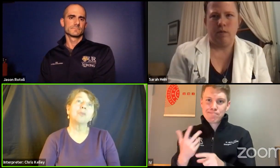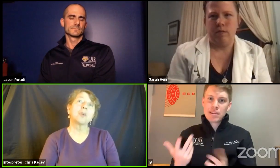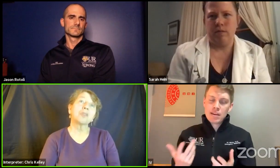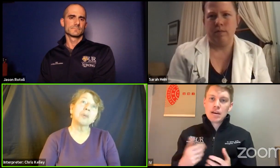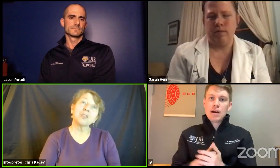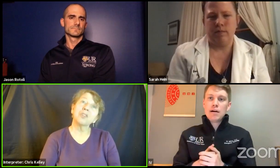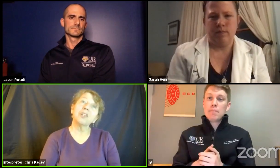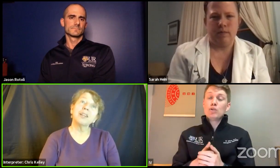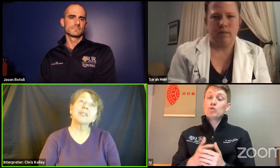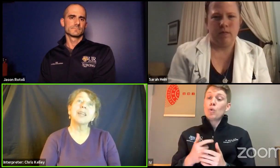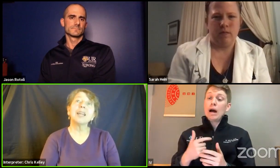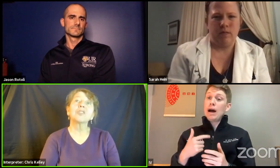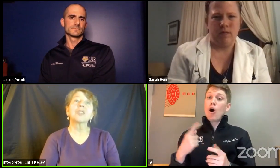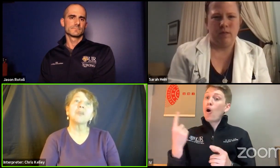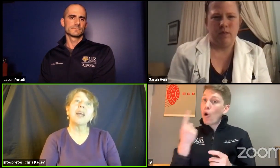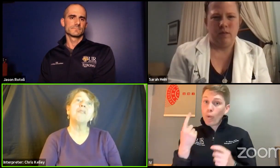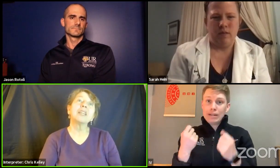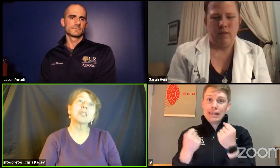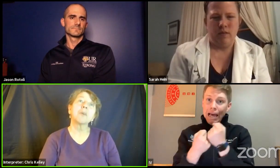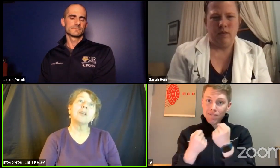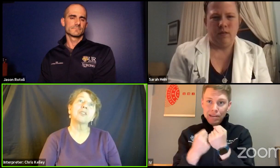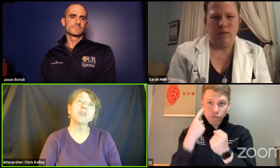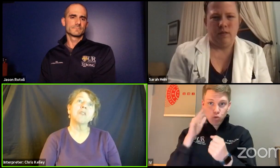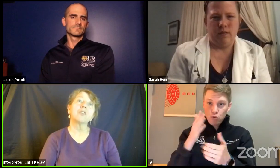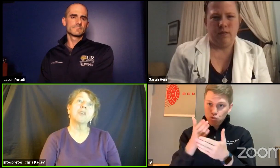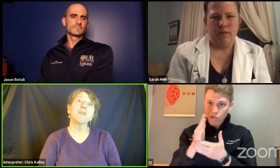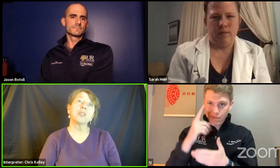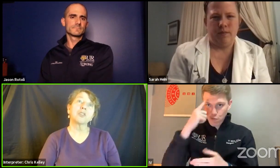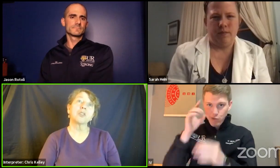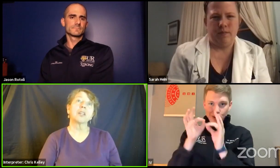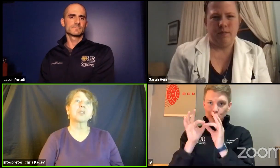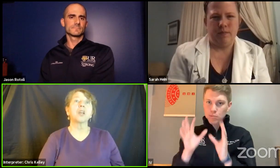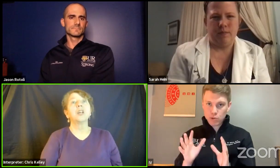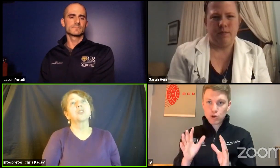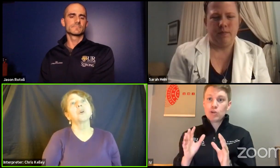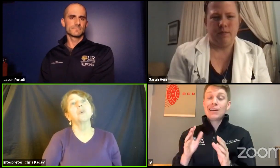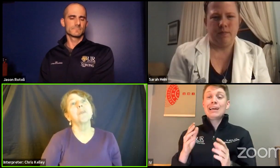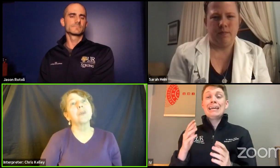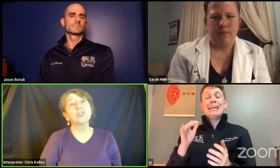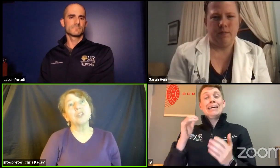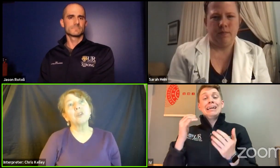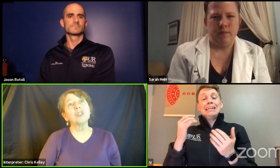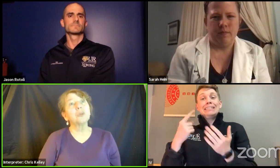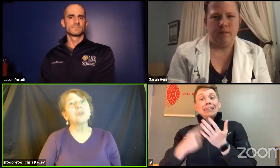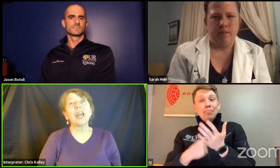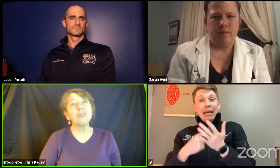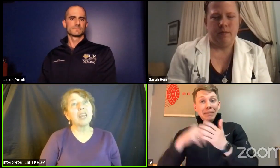as well as the doctors. Some patients are oral and want to write, some want captioning,